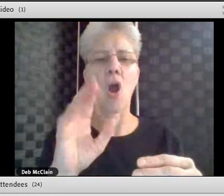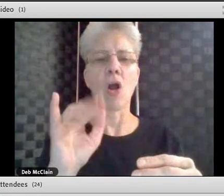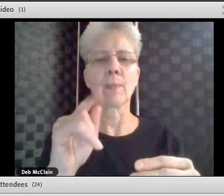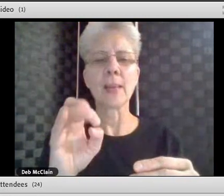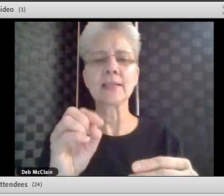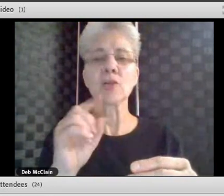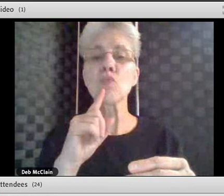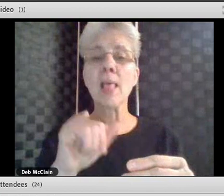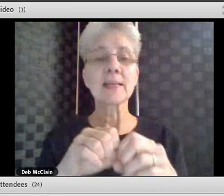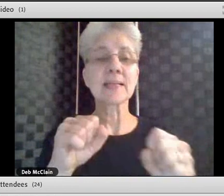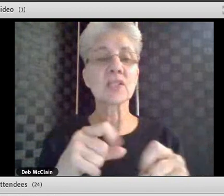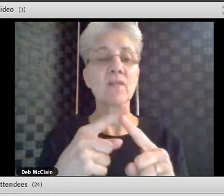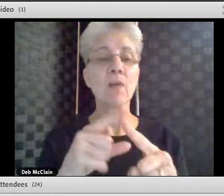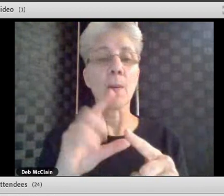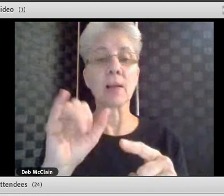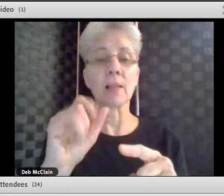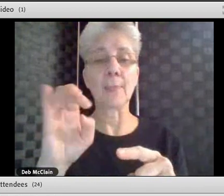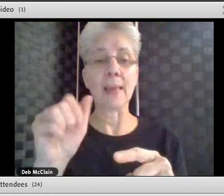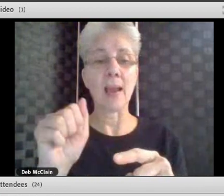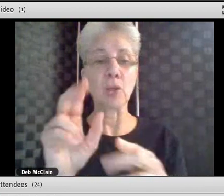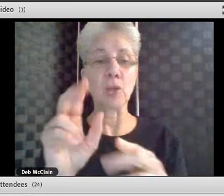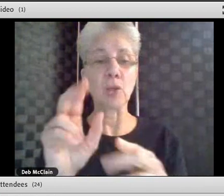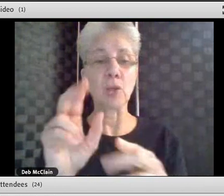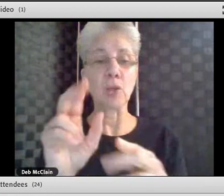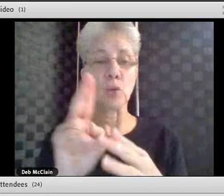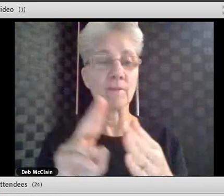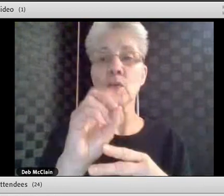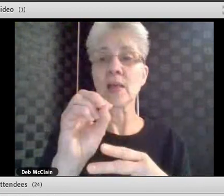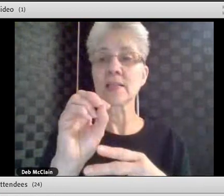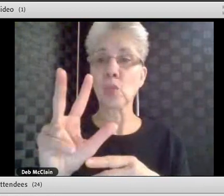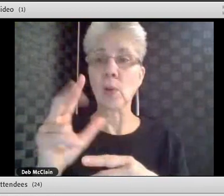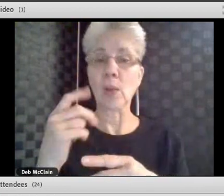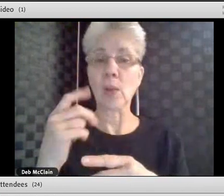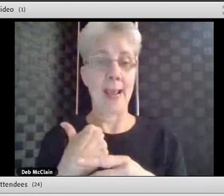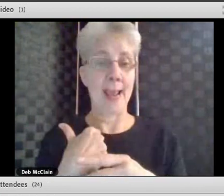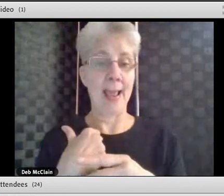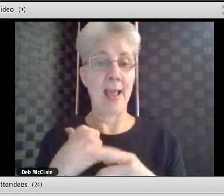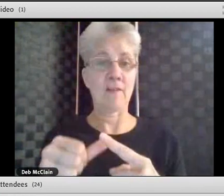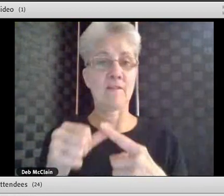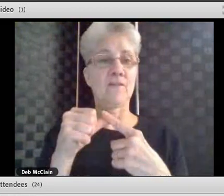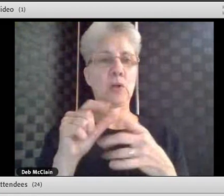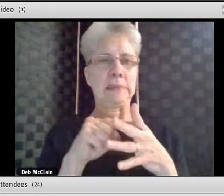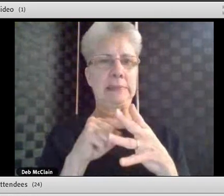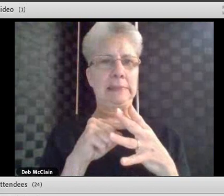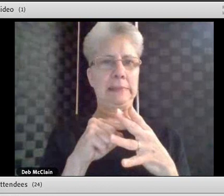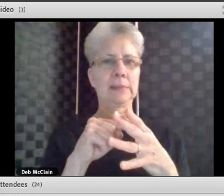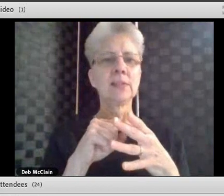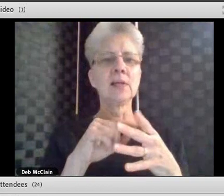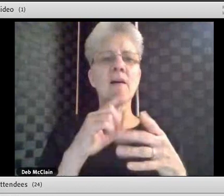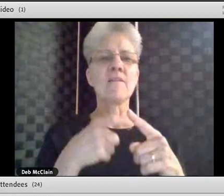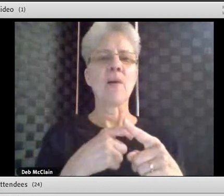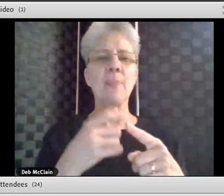from Columbia University. In 2003, we kind of had the first precursor to the cellphone.